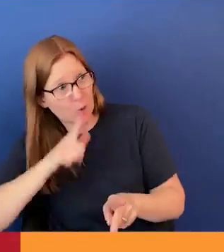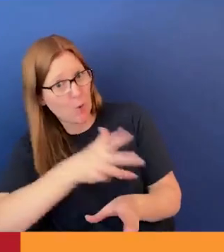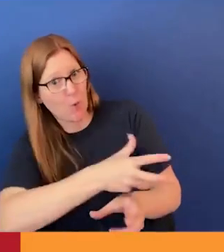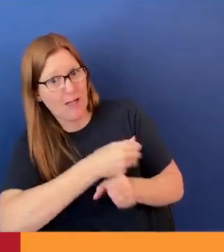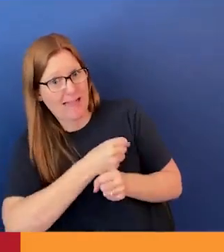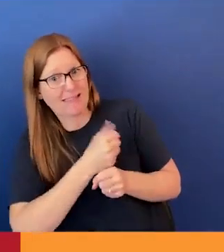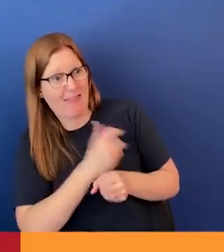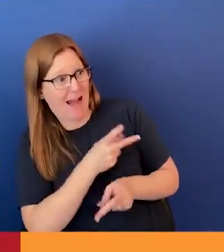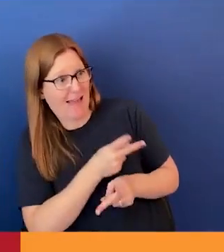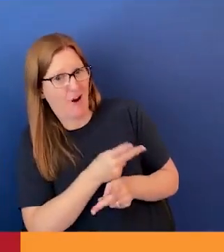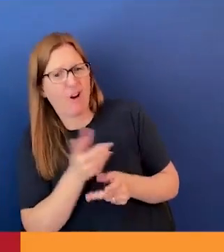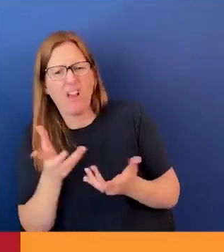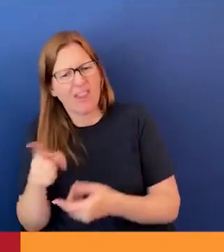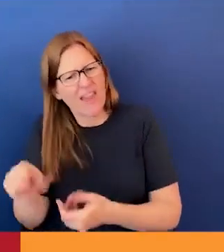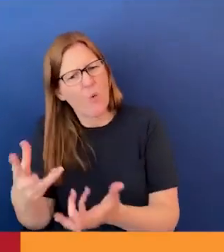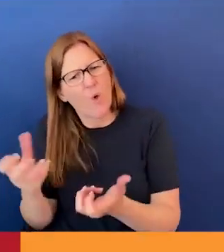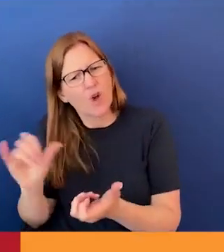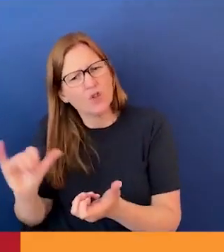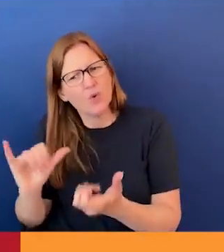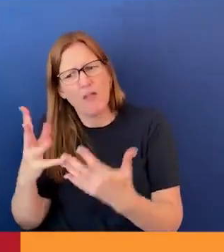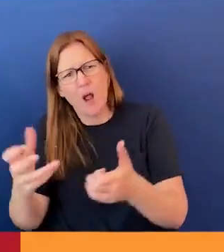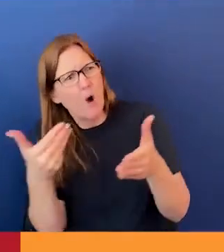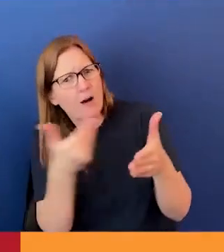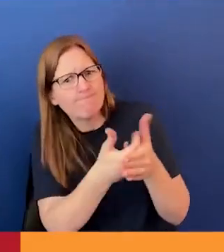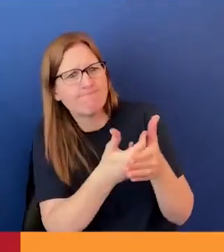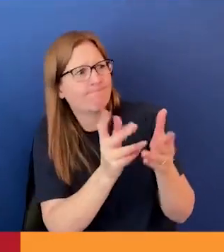I want to stay close to people I know, people who love me, people